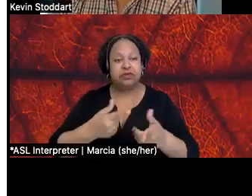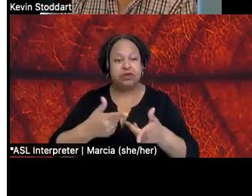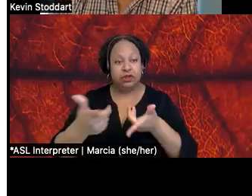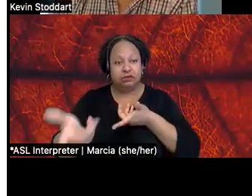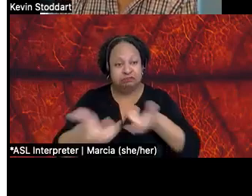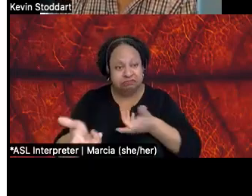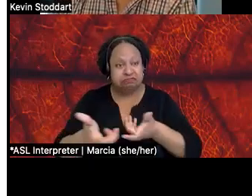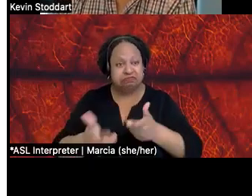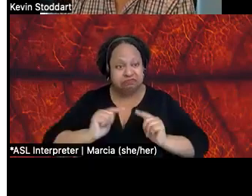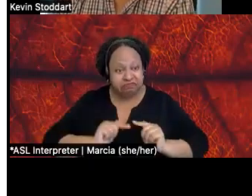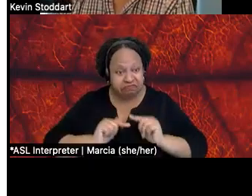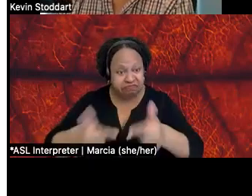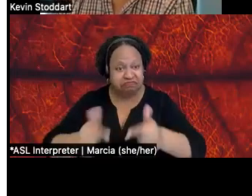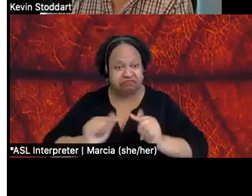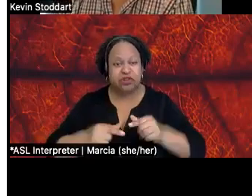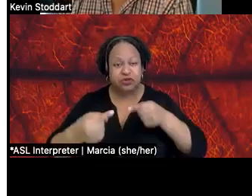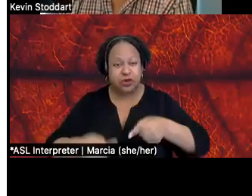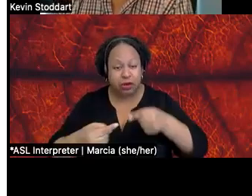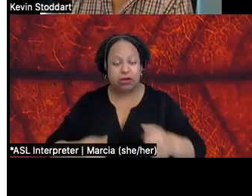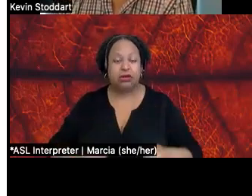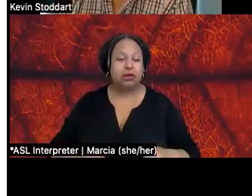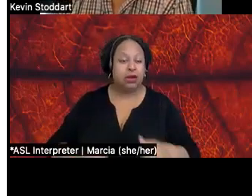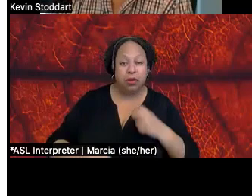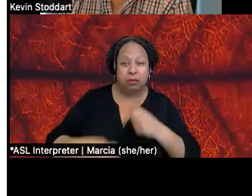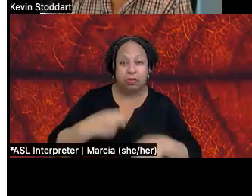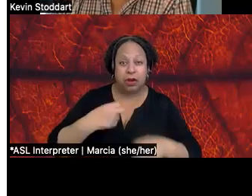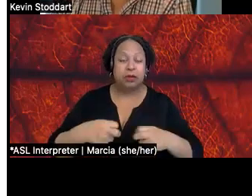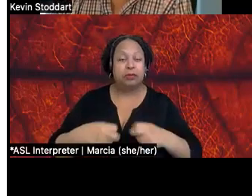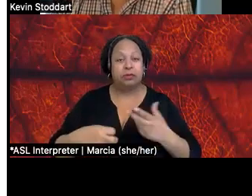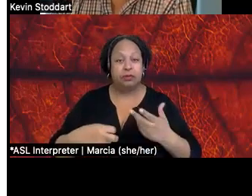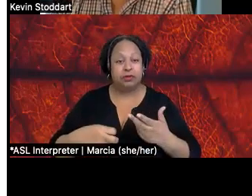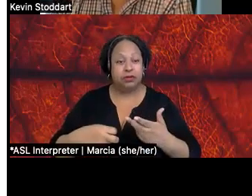Problems initiating or responding to social interactions.